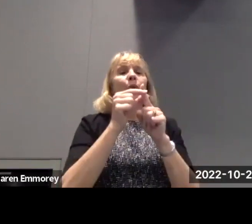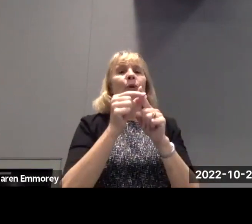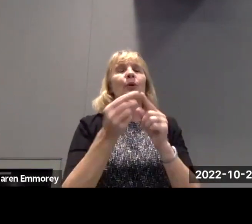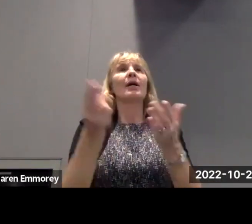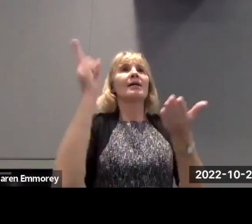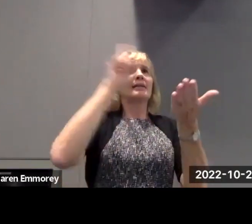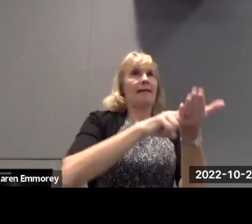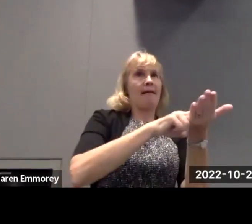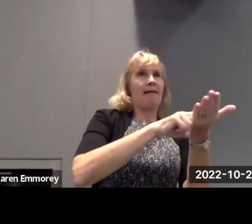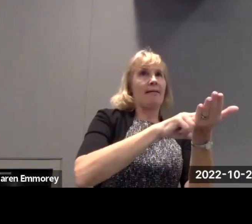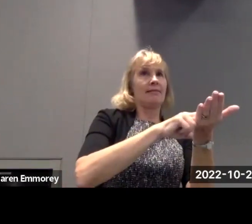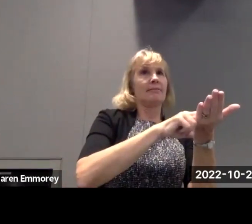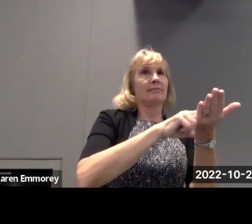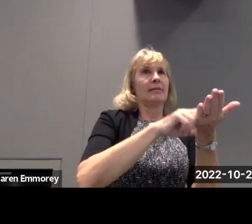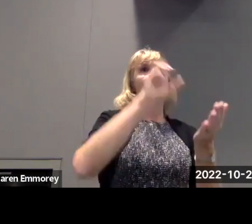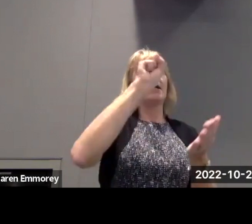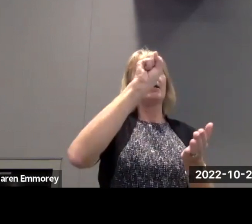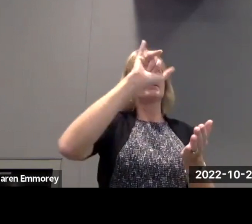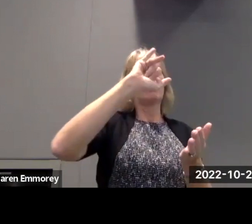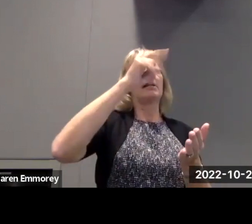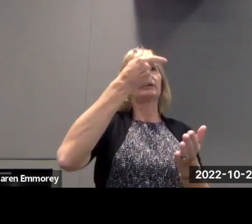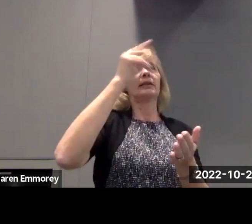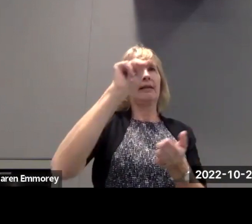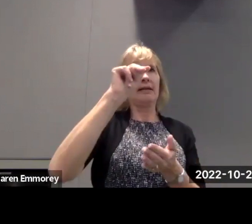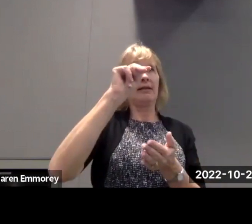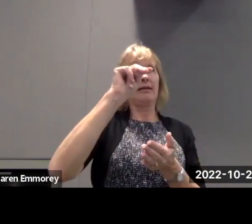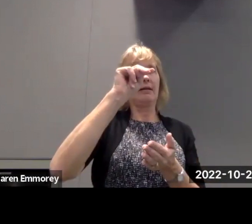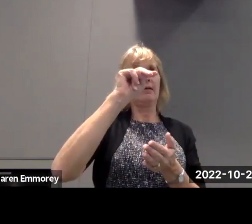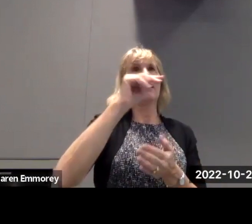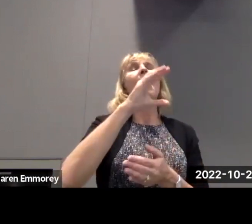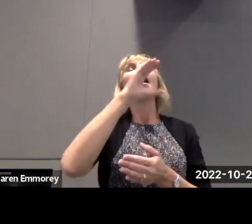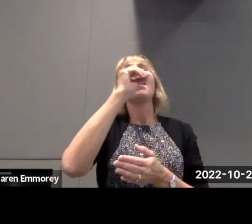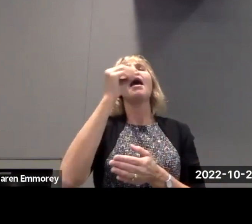And signature. Okay. Some assigned to the same. Bye.